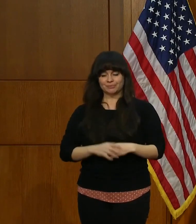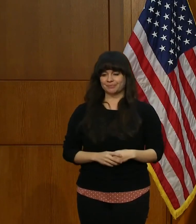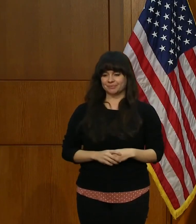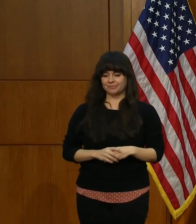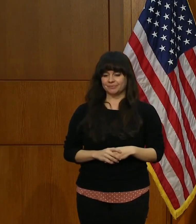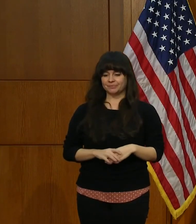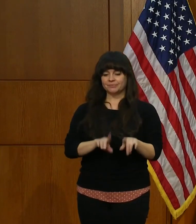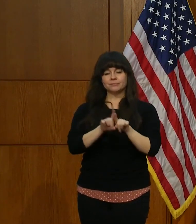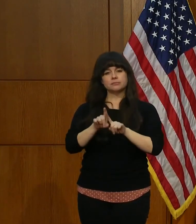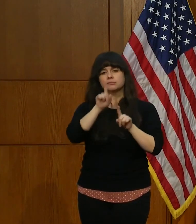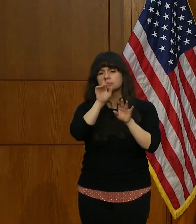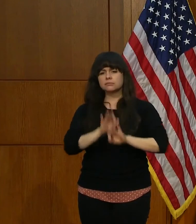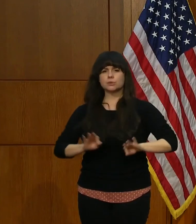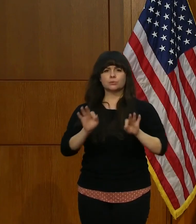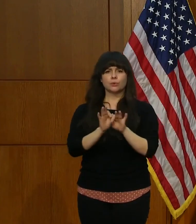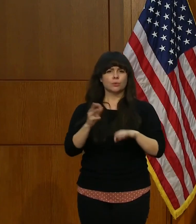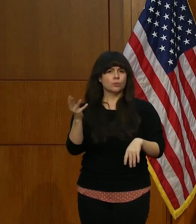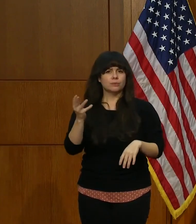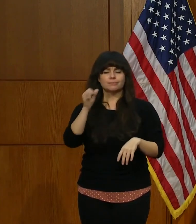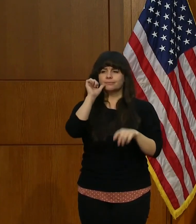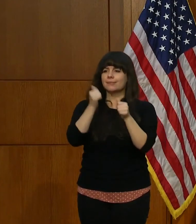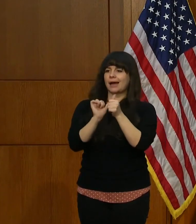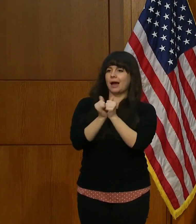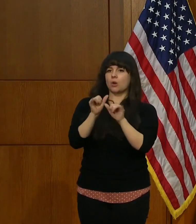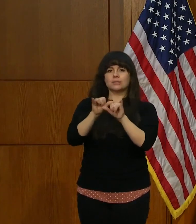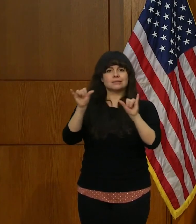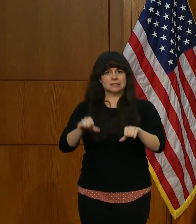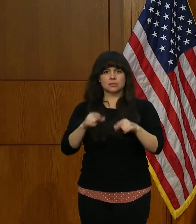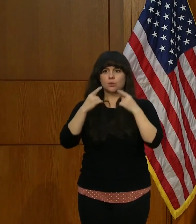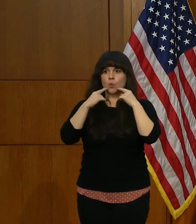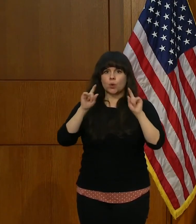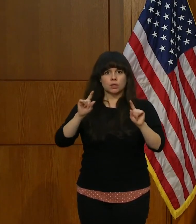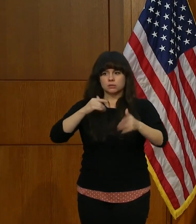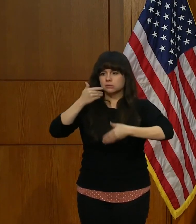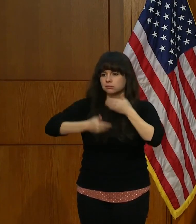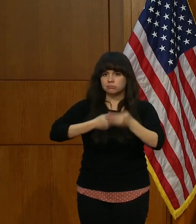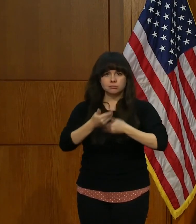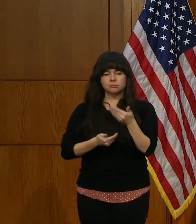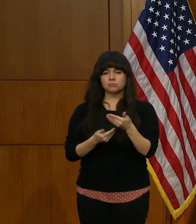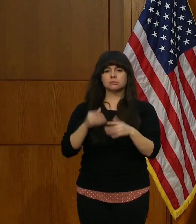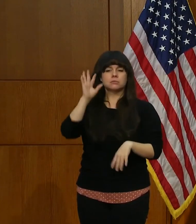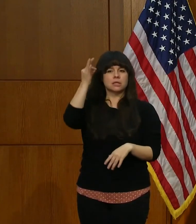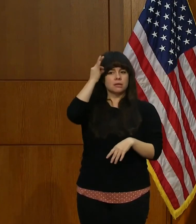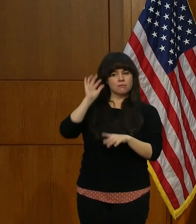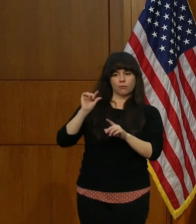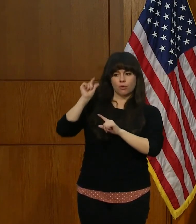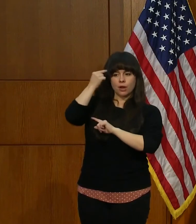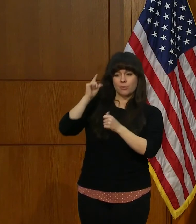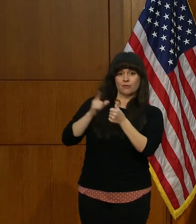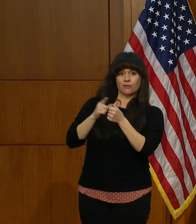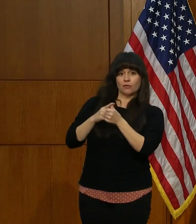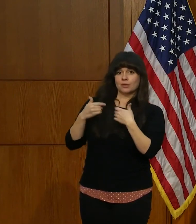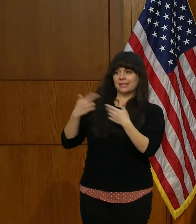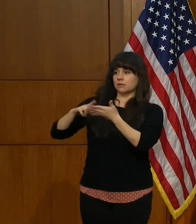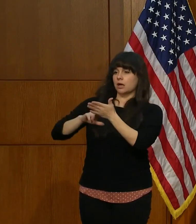IS GOOD NEWS. IT'S ALSO IMPORTANT TO REMEMBER HOW THE